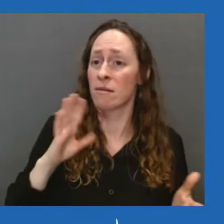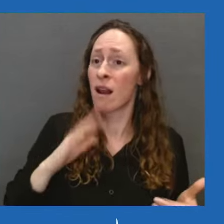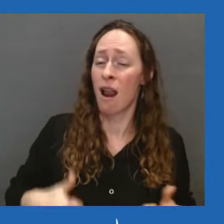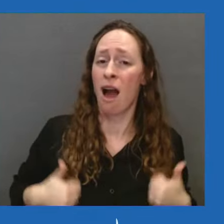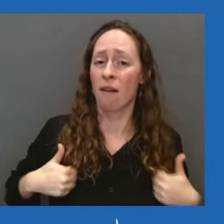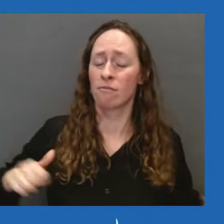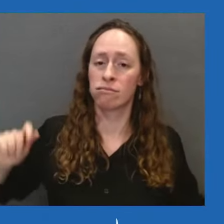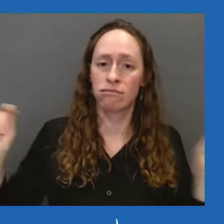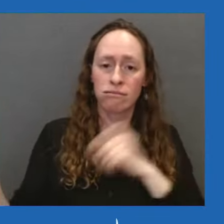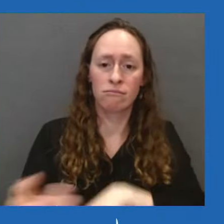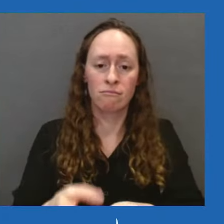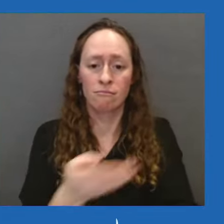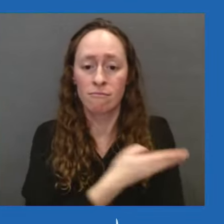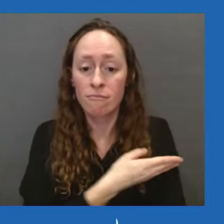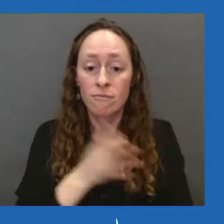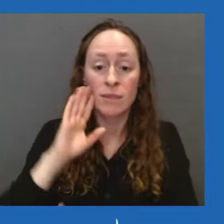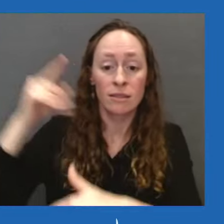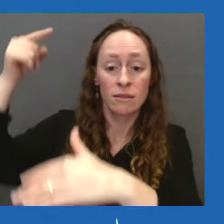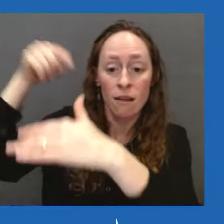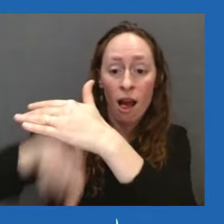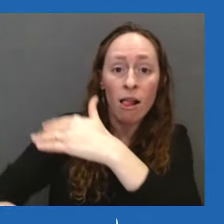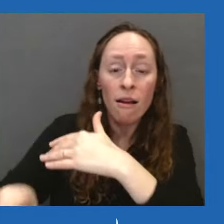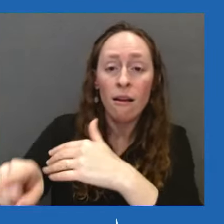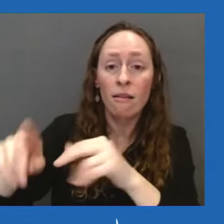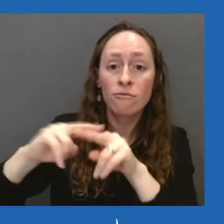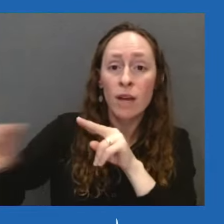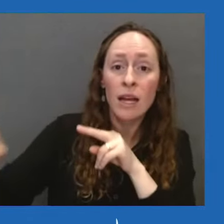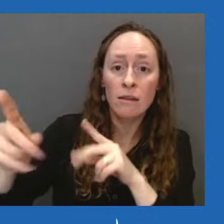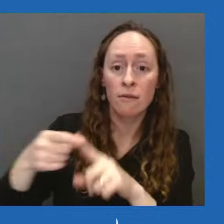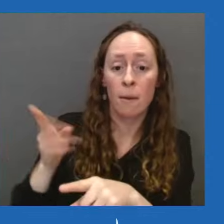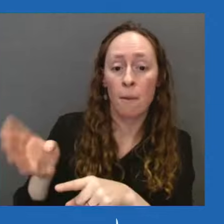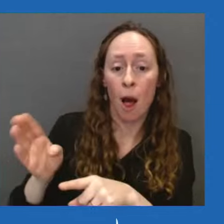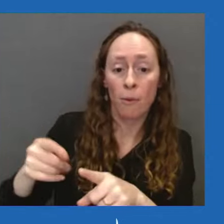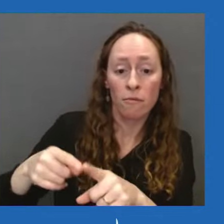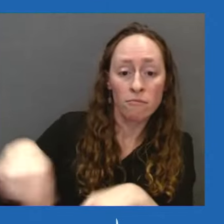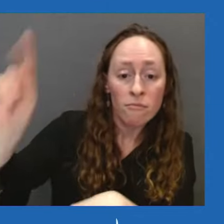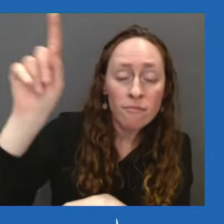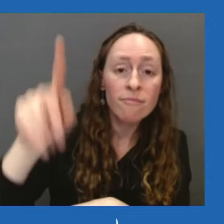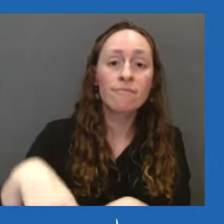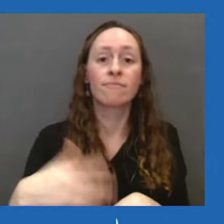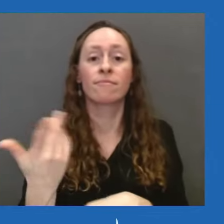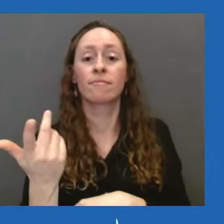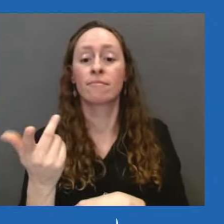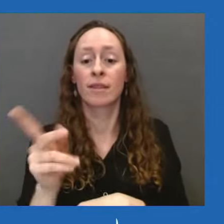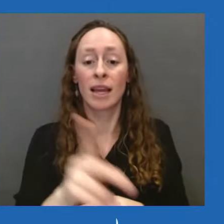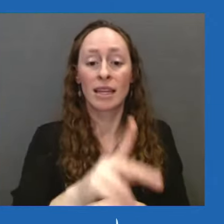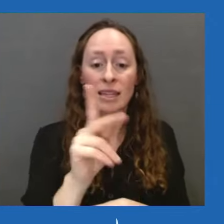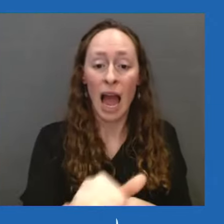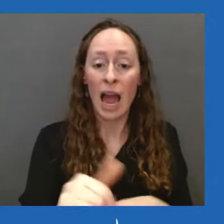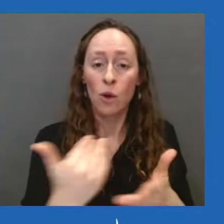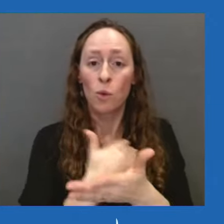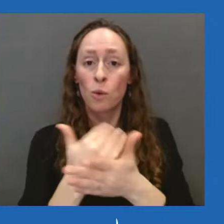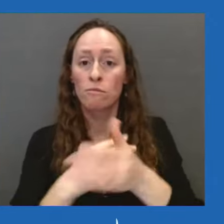to right here in Colorado: $5.6 billion and 304 projects.